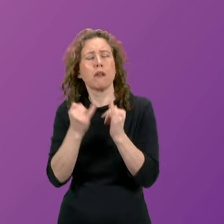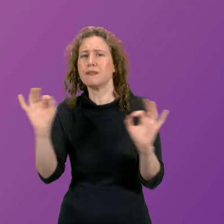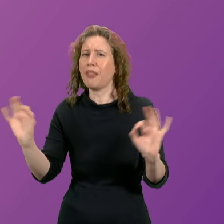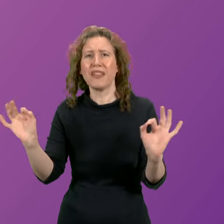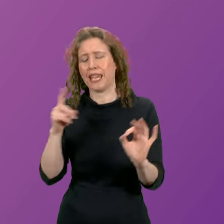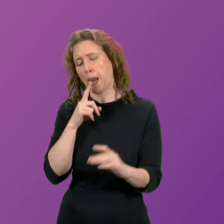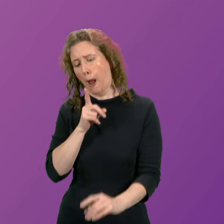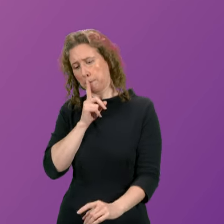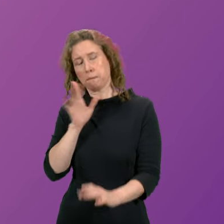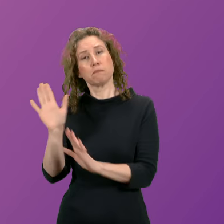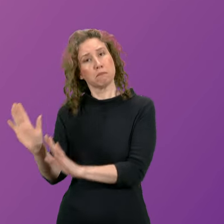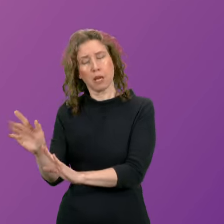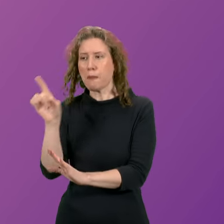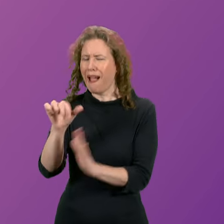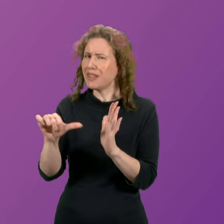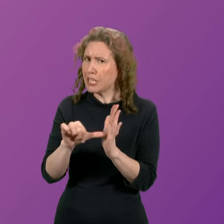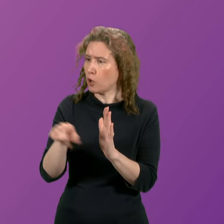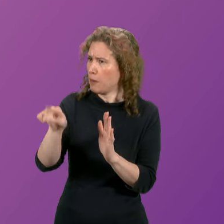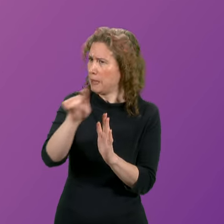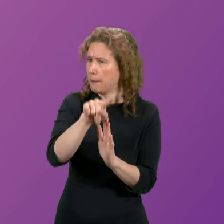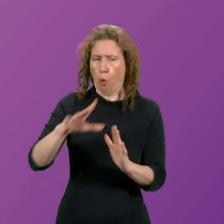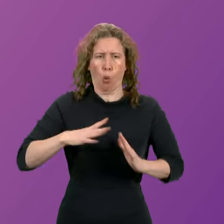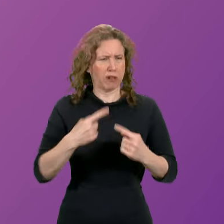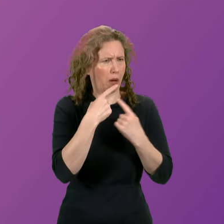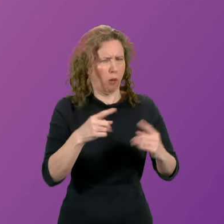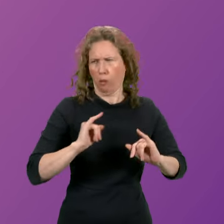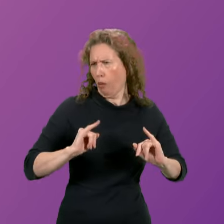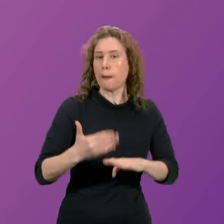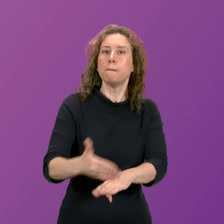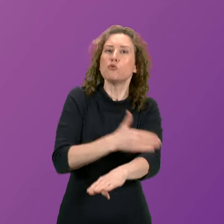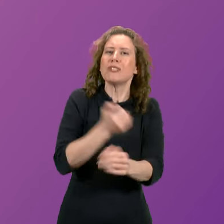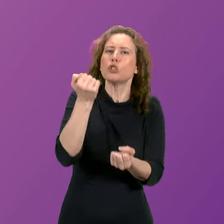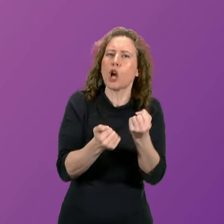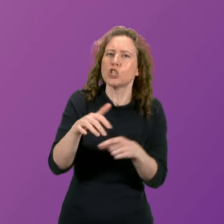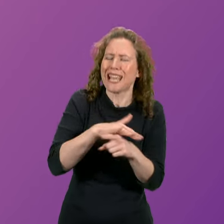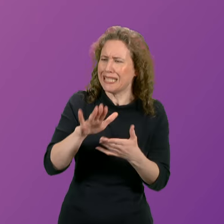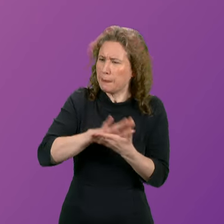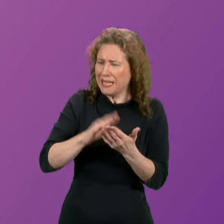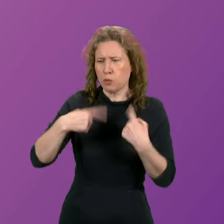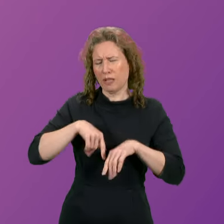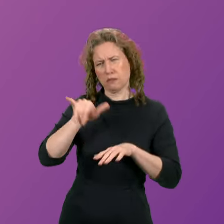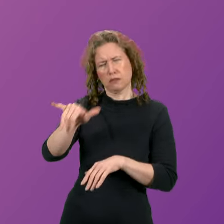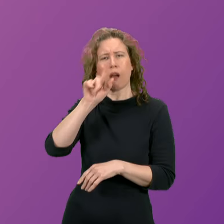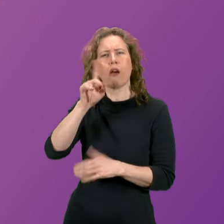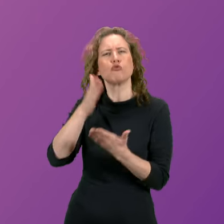I have an issue with people prejudging the case, because that brings the Parliament into disrepute.